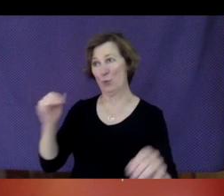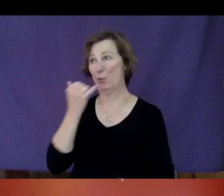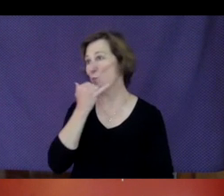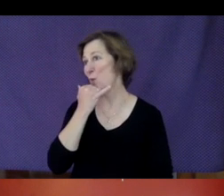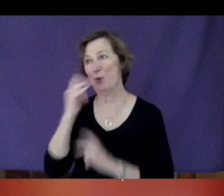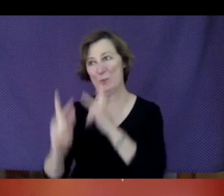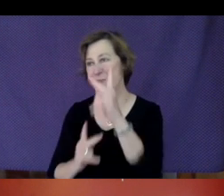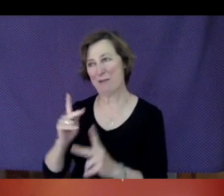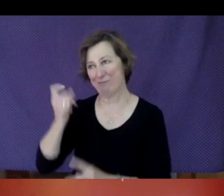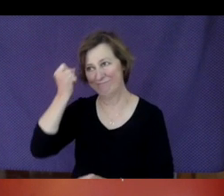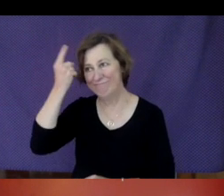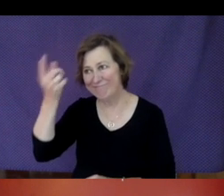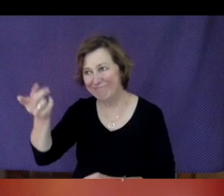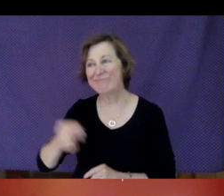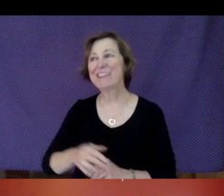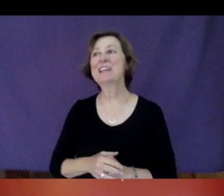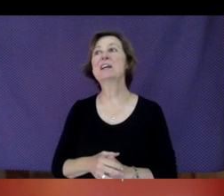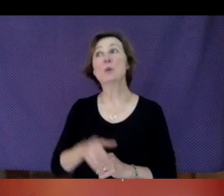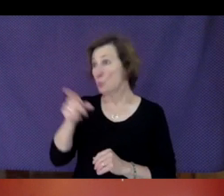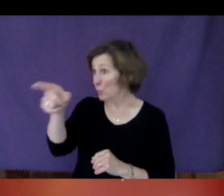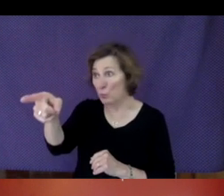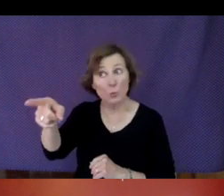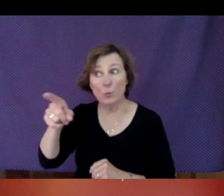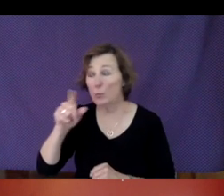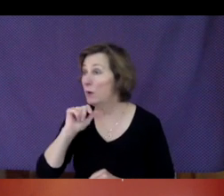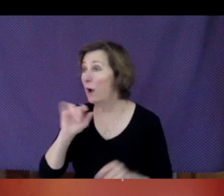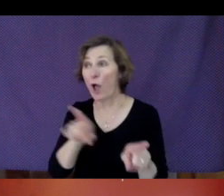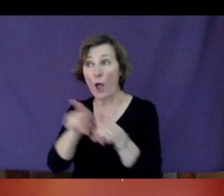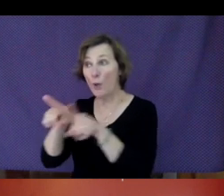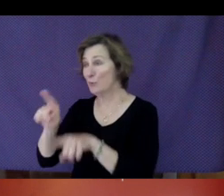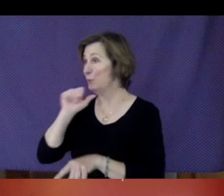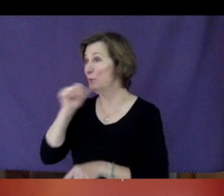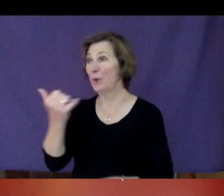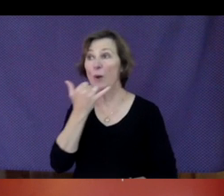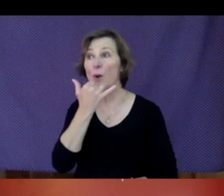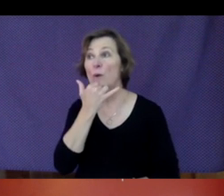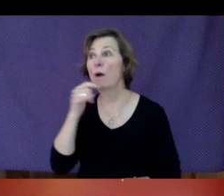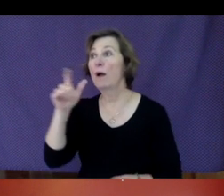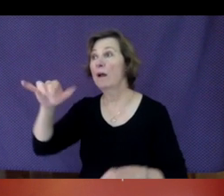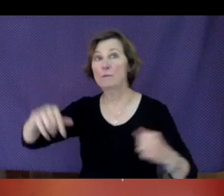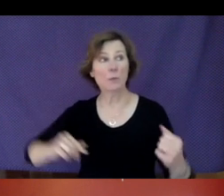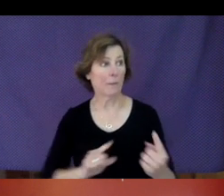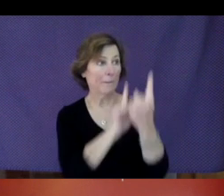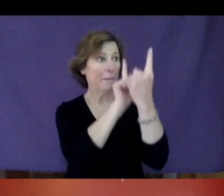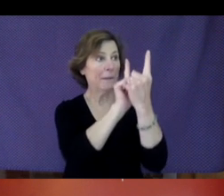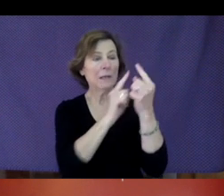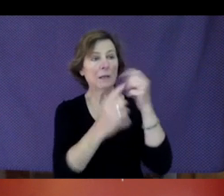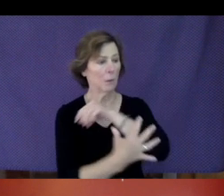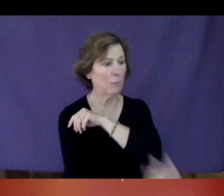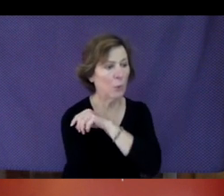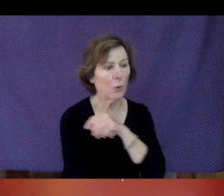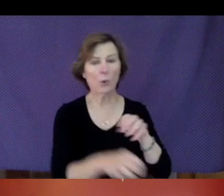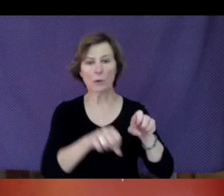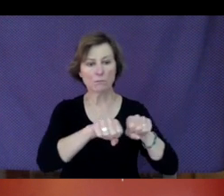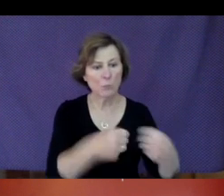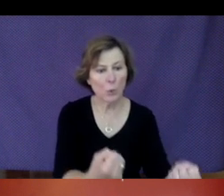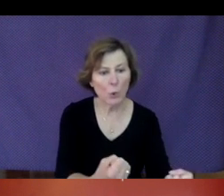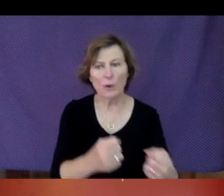You also are not wrong and when you encounter the poor, the broken, the unhoused and unwelcome,